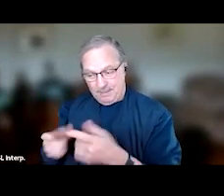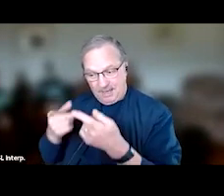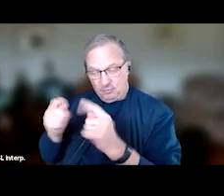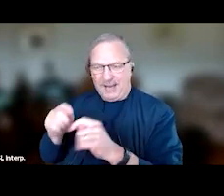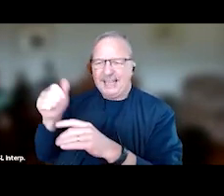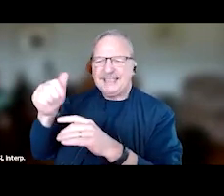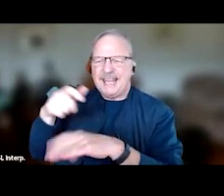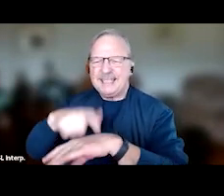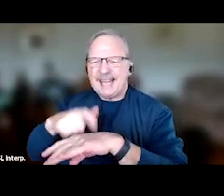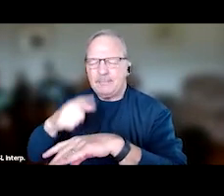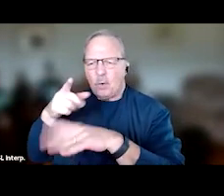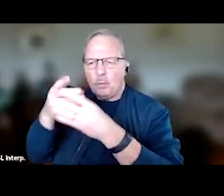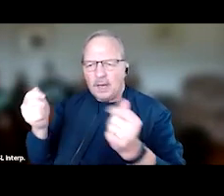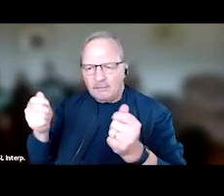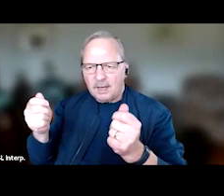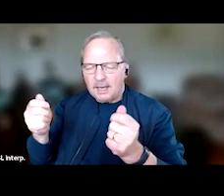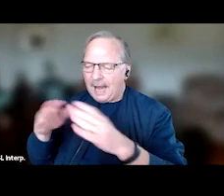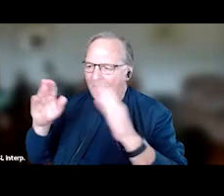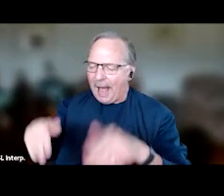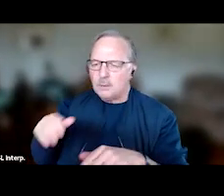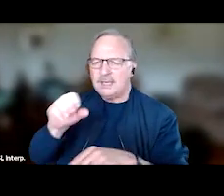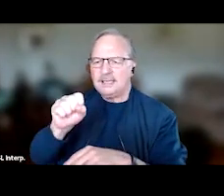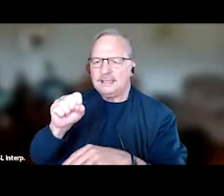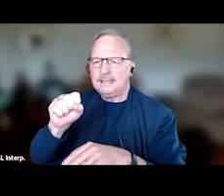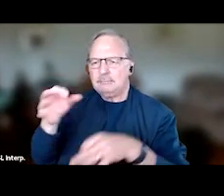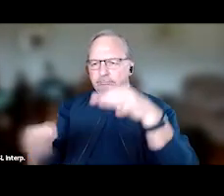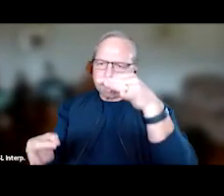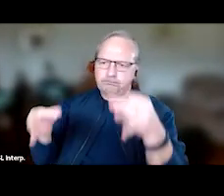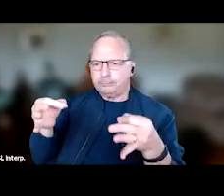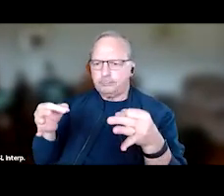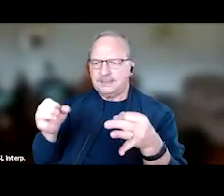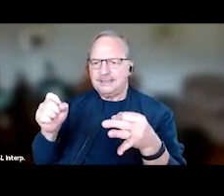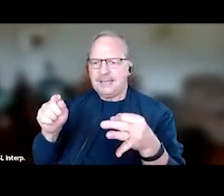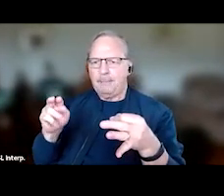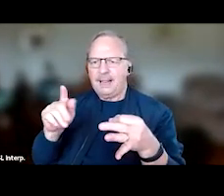for recovery and housing stabilization, really doesn't mean that on the 11th attempt,